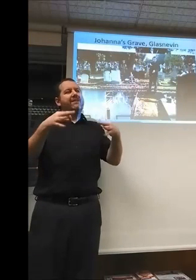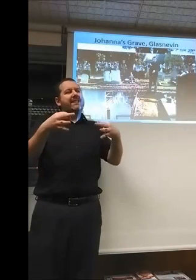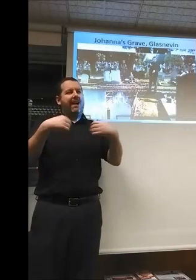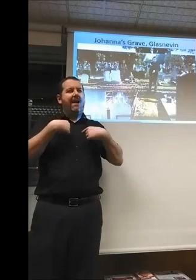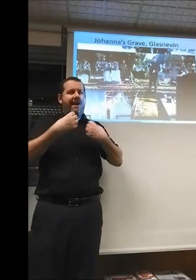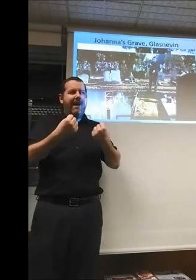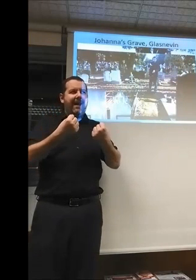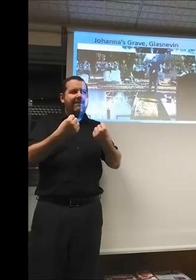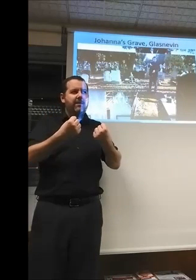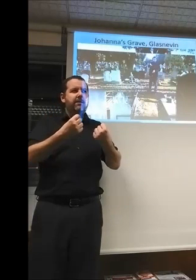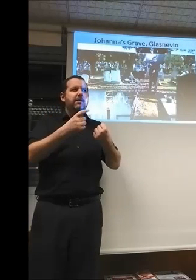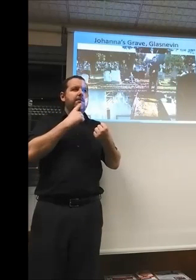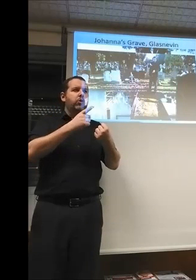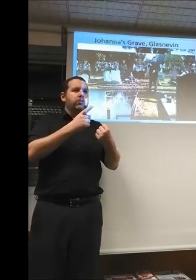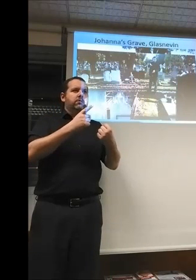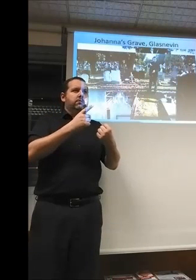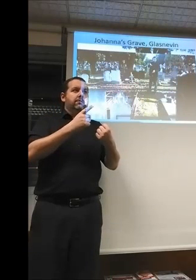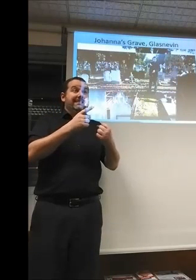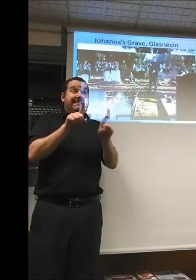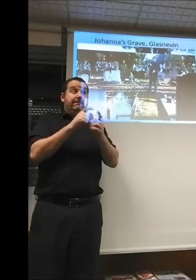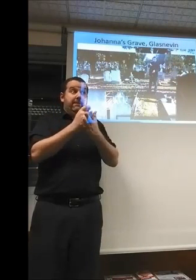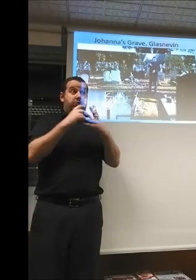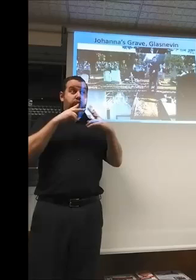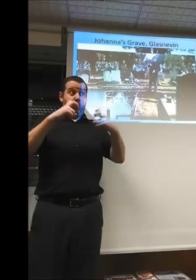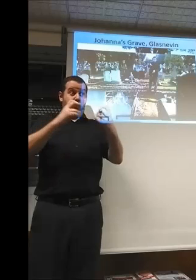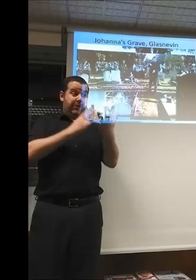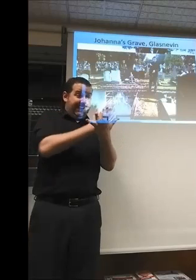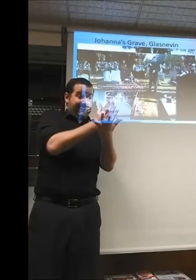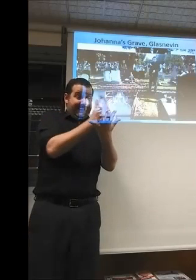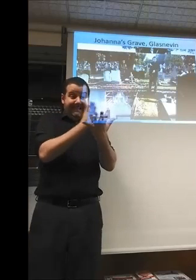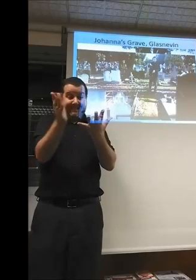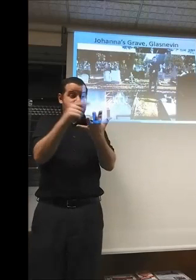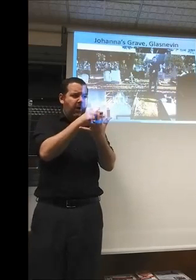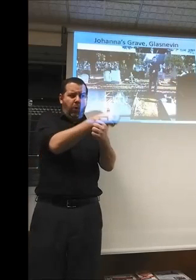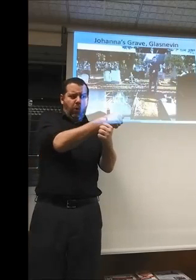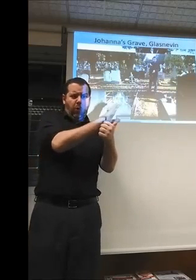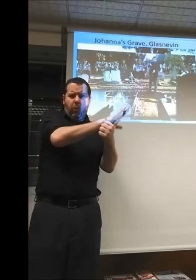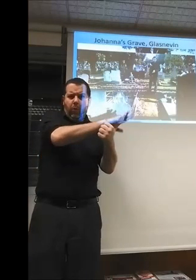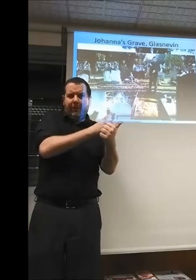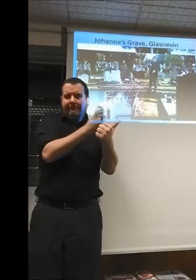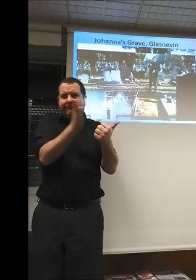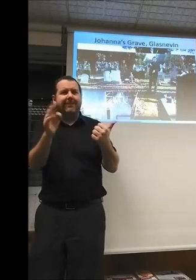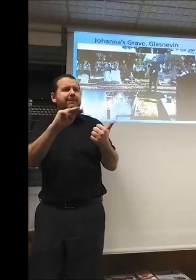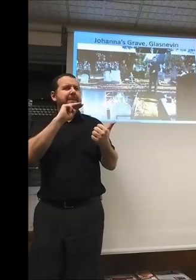quickly as possible, he left and ran. So James brennan was acquitted.